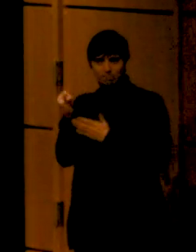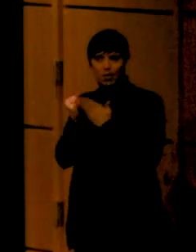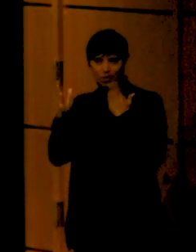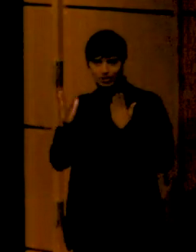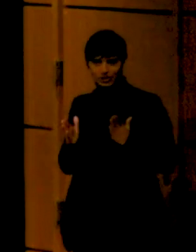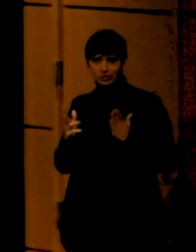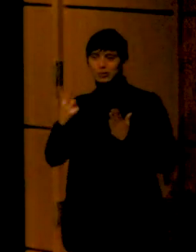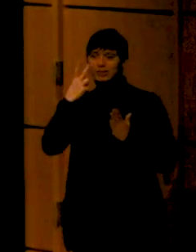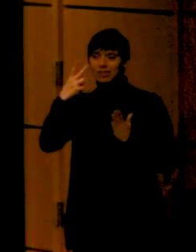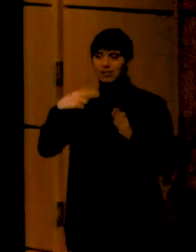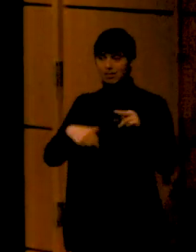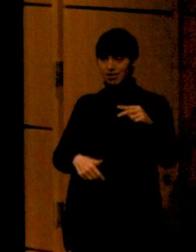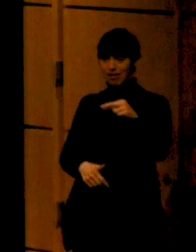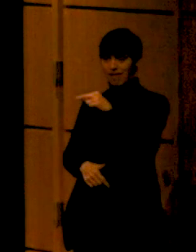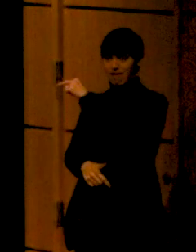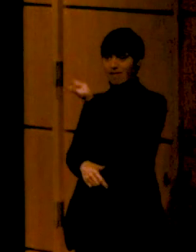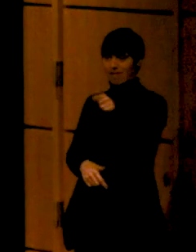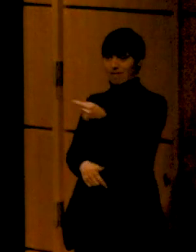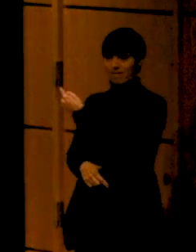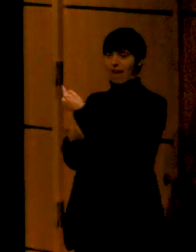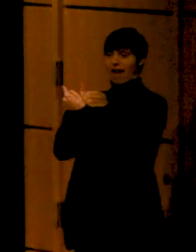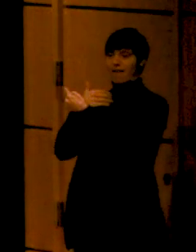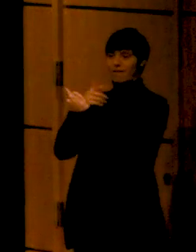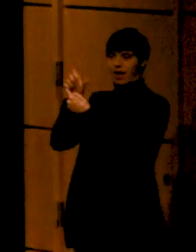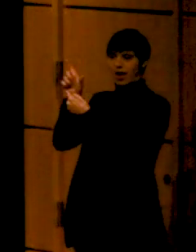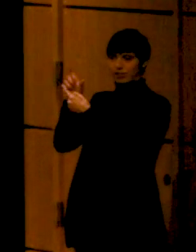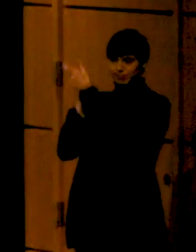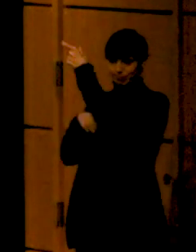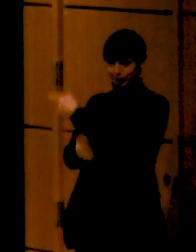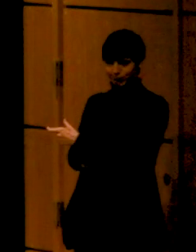to the Hoffman, you know his vocabulary very well.